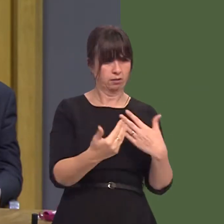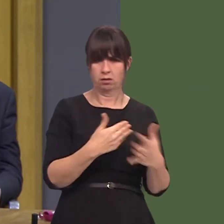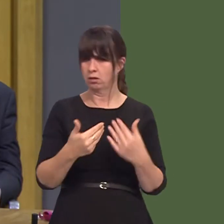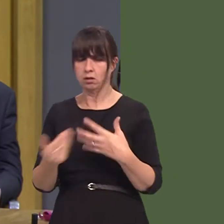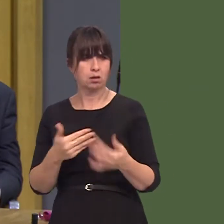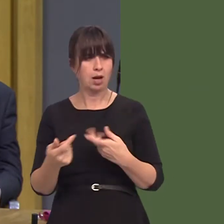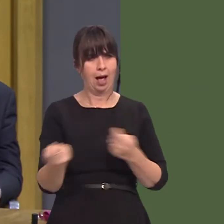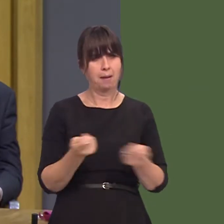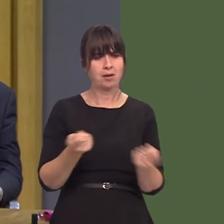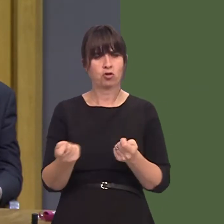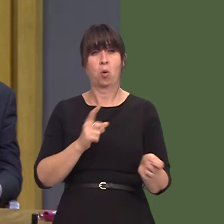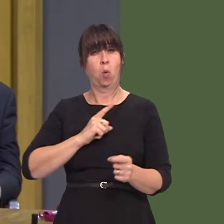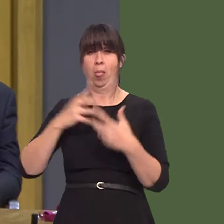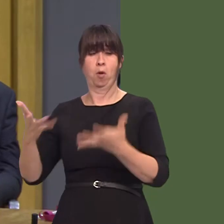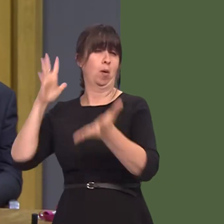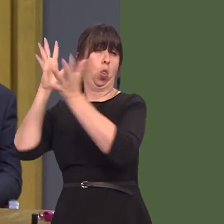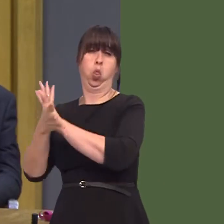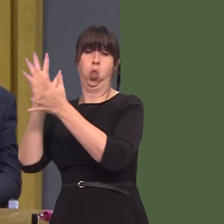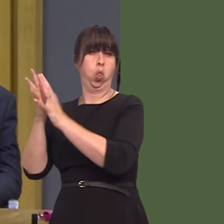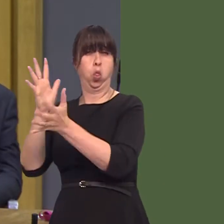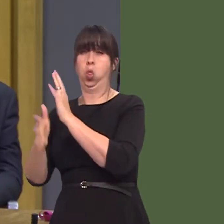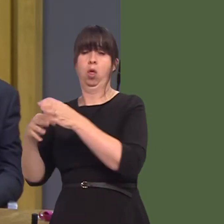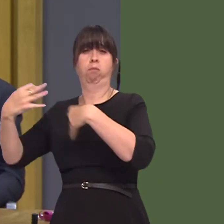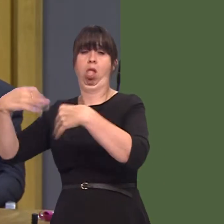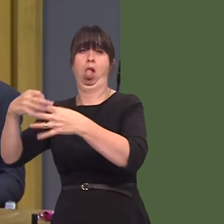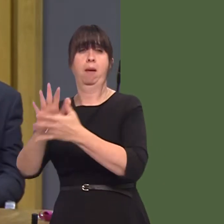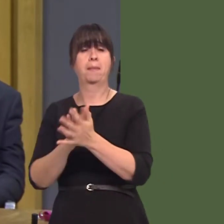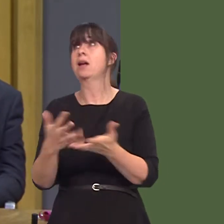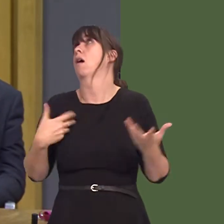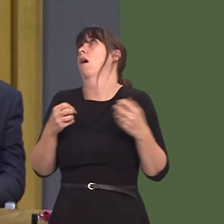prevent the administrative fiascos that leave people destitute.